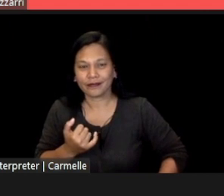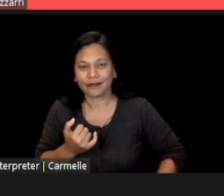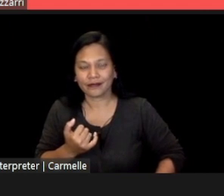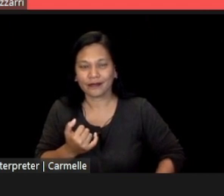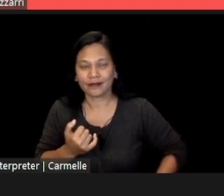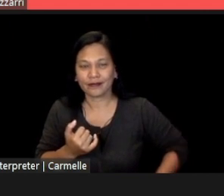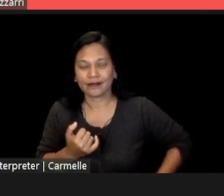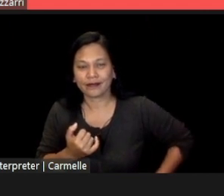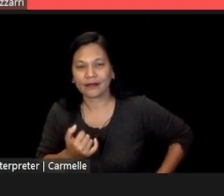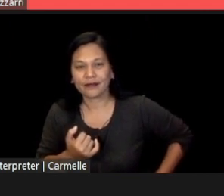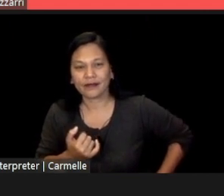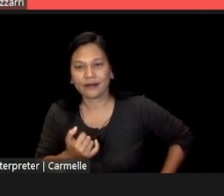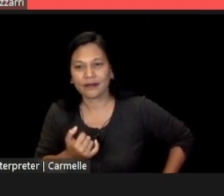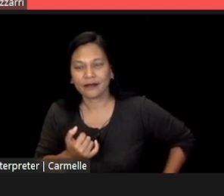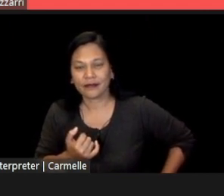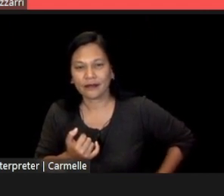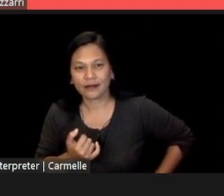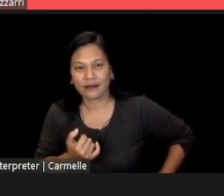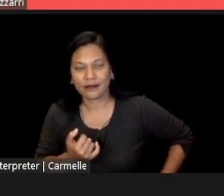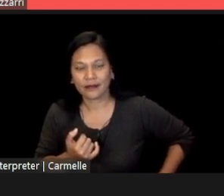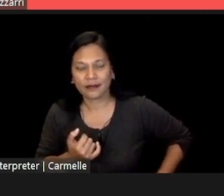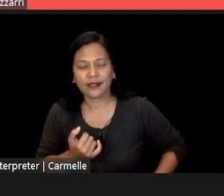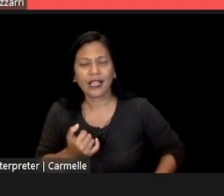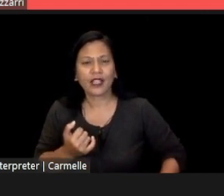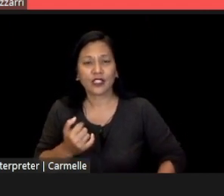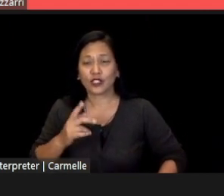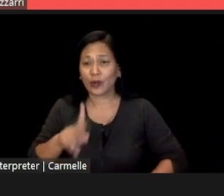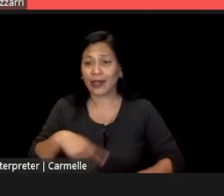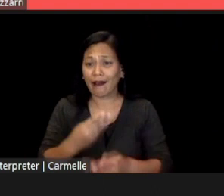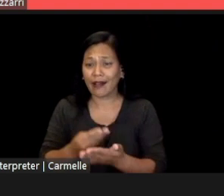Again, the types of money we give depends on the stage of projects.